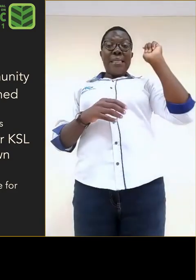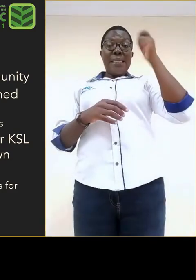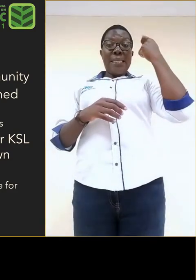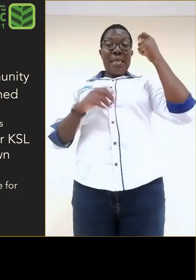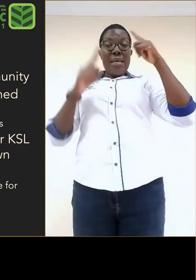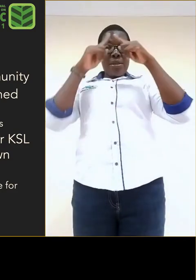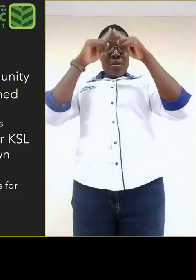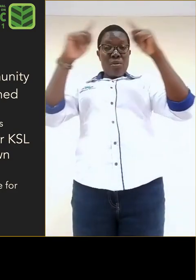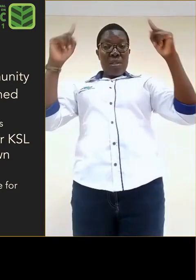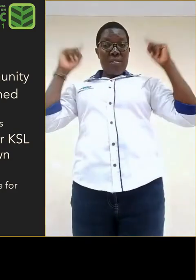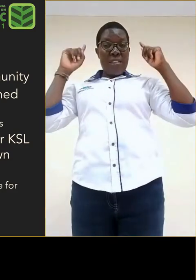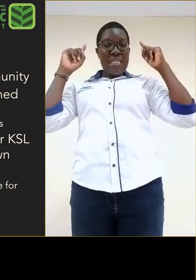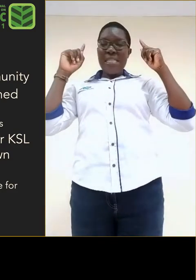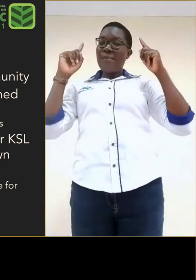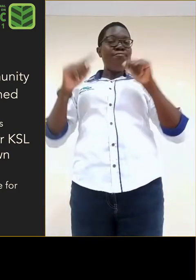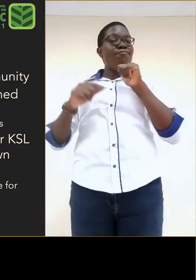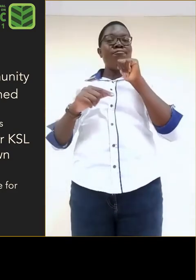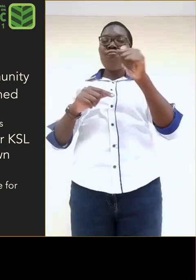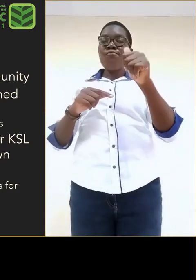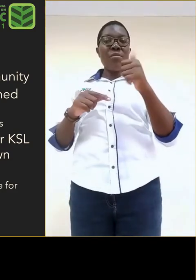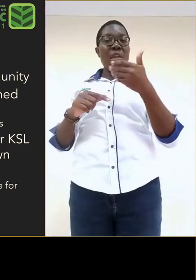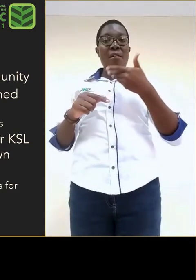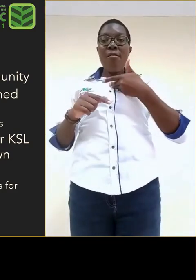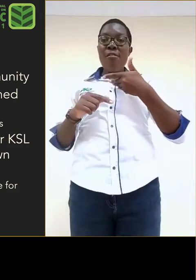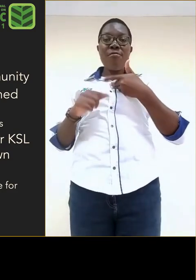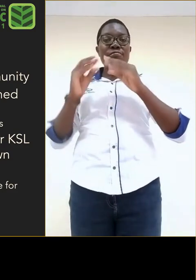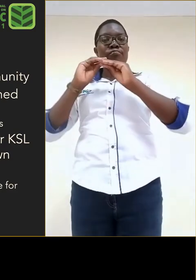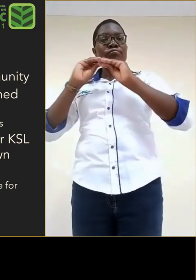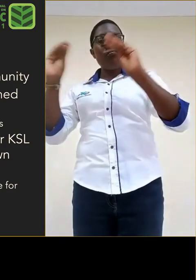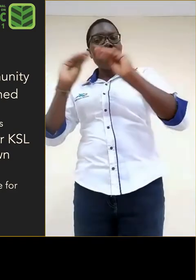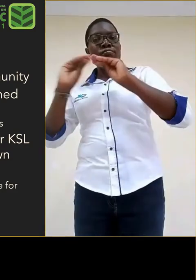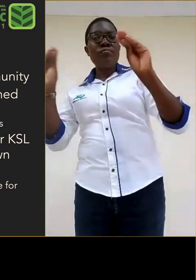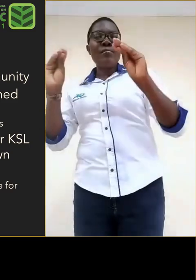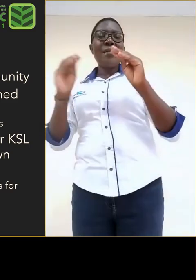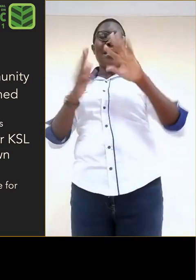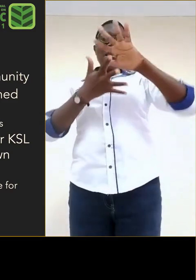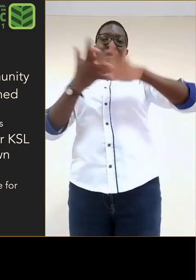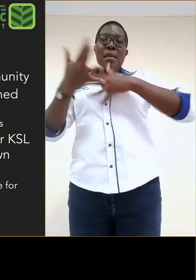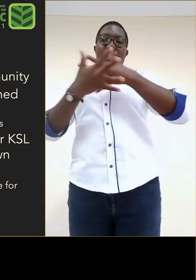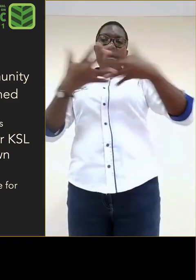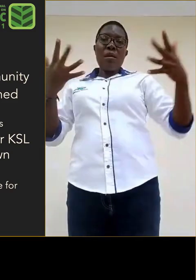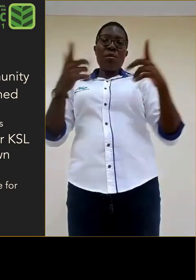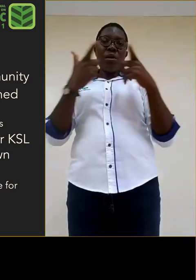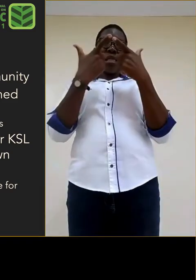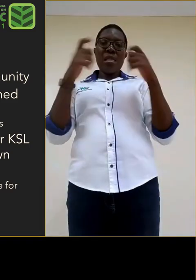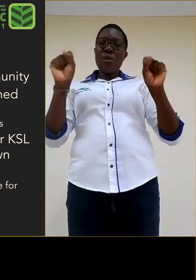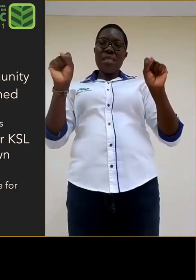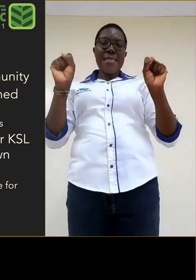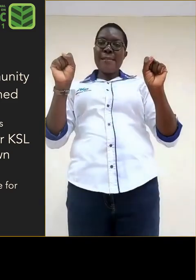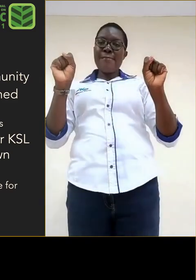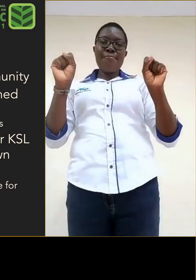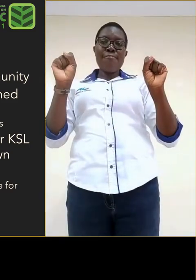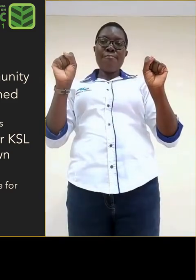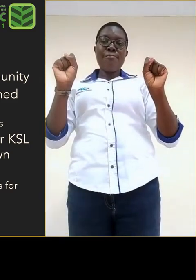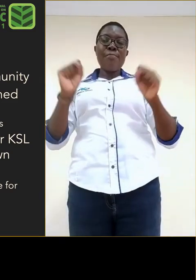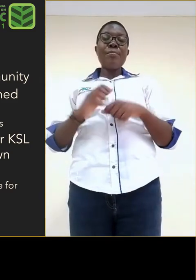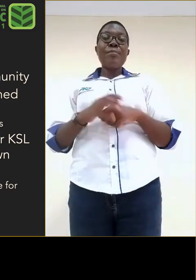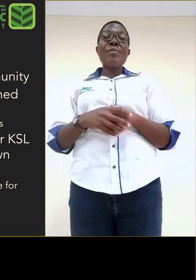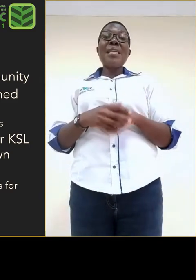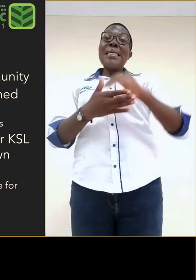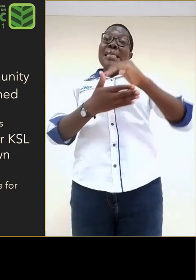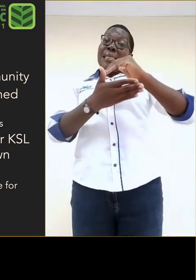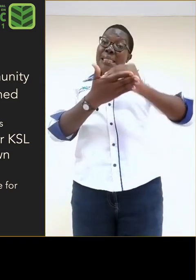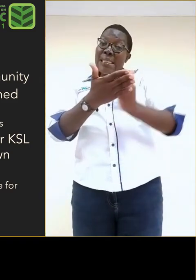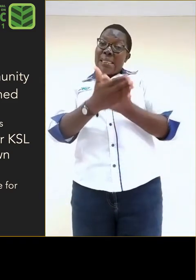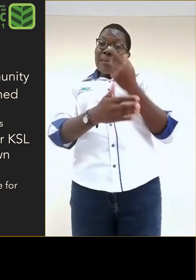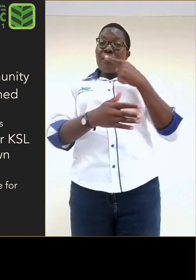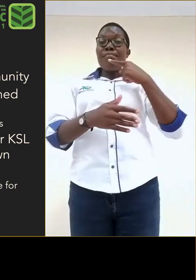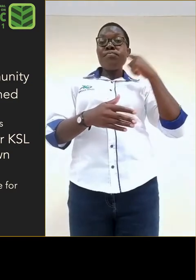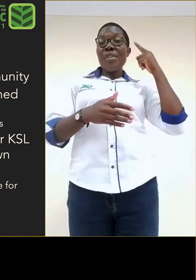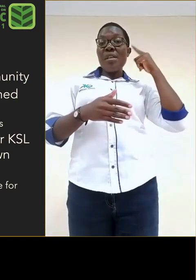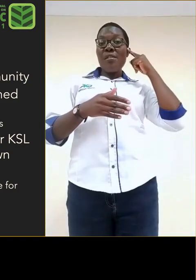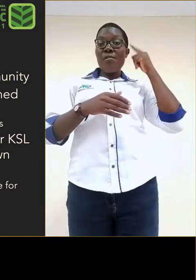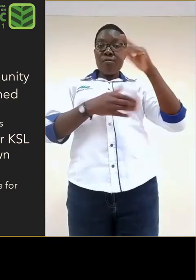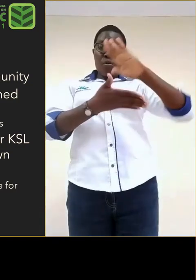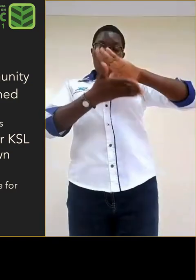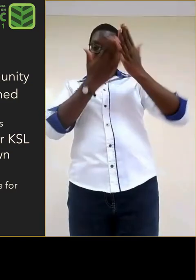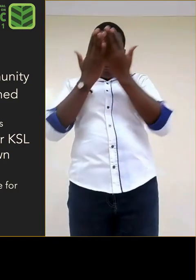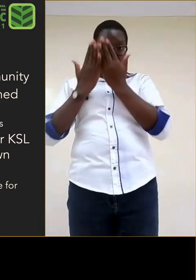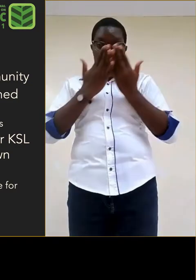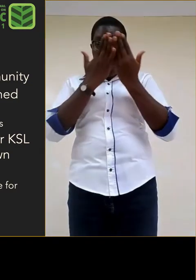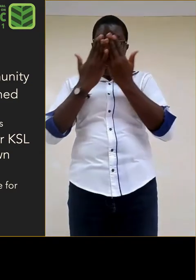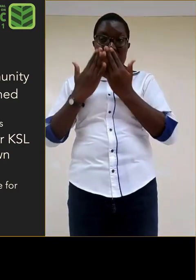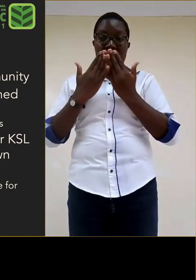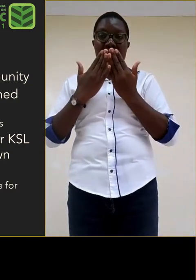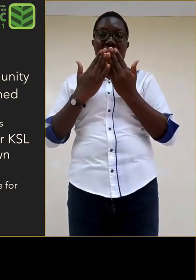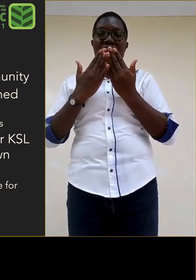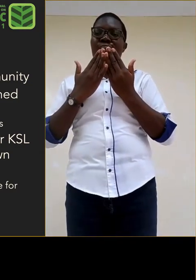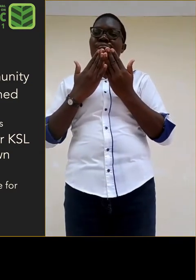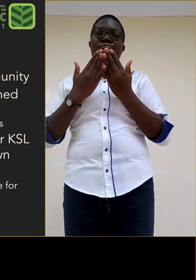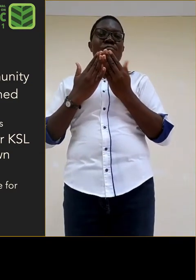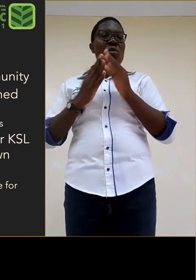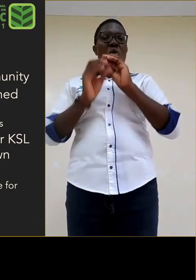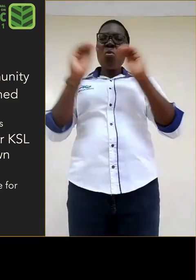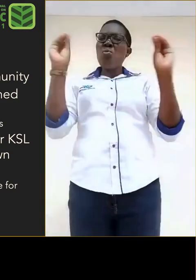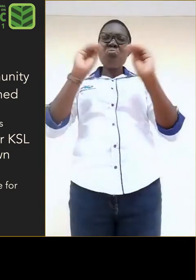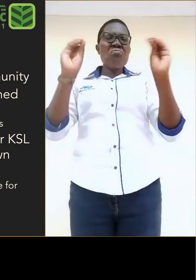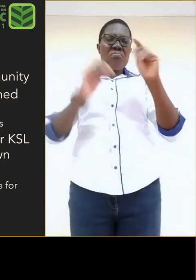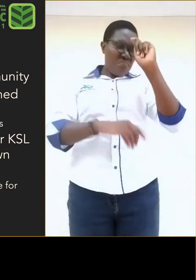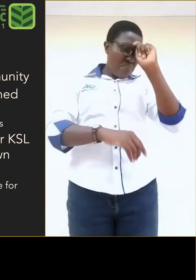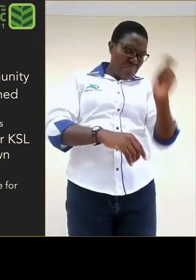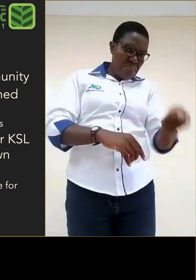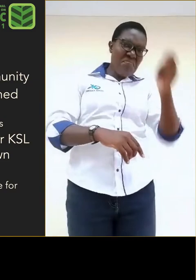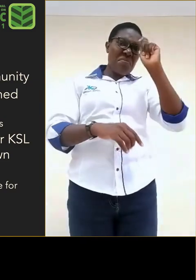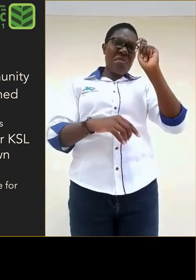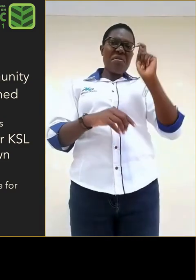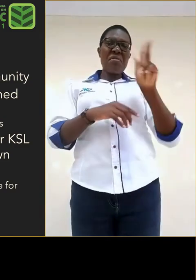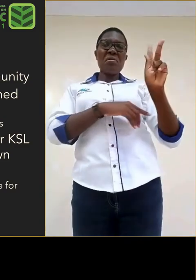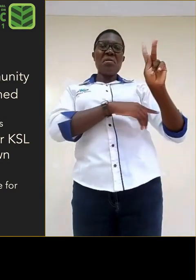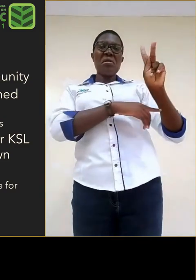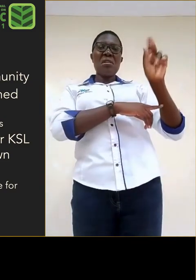Also, in some institutions for the deaf there is a lack of respect about KSL.